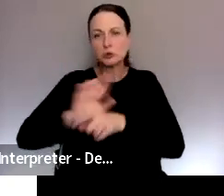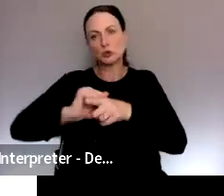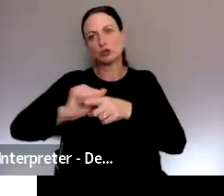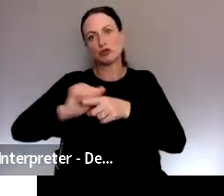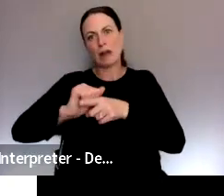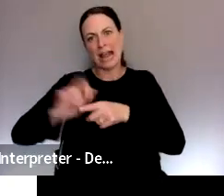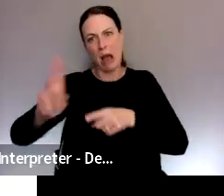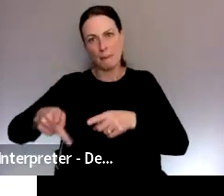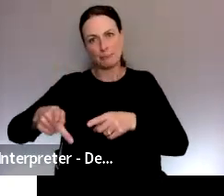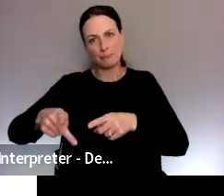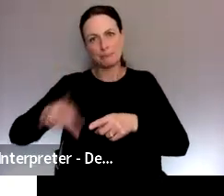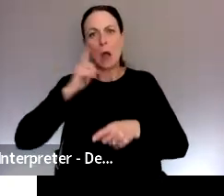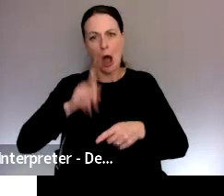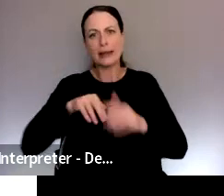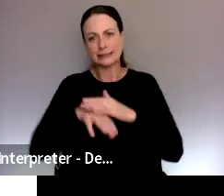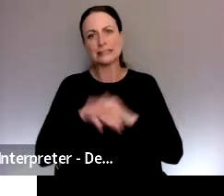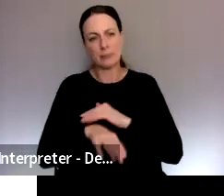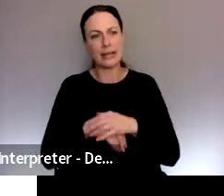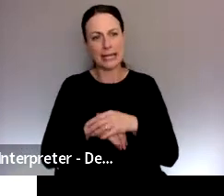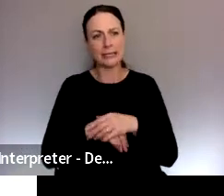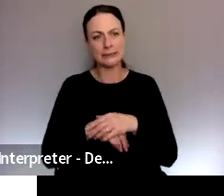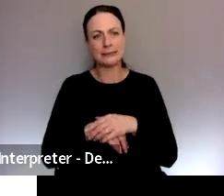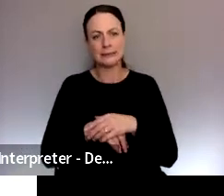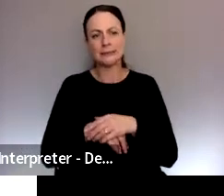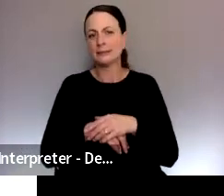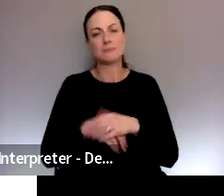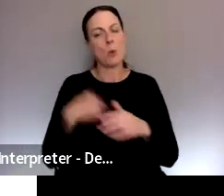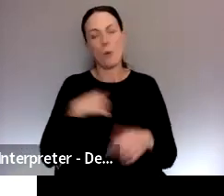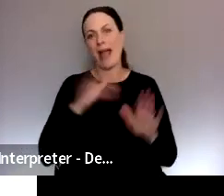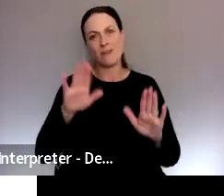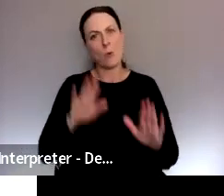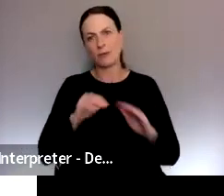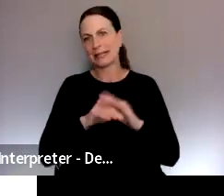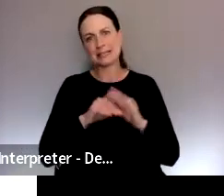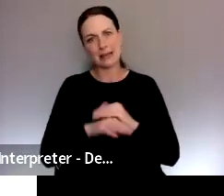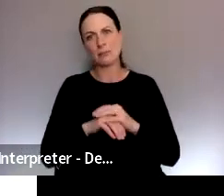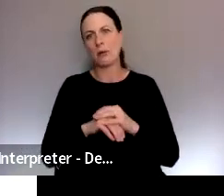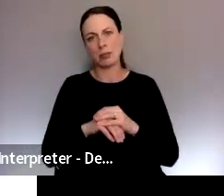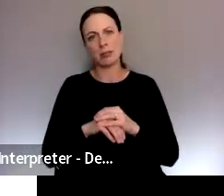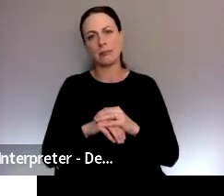to train up on accessibility. We do, like I mentioned, we have a wonderful accessible